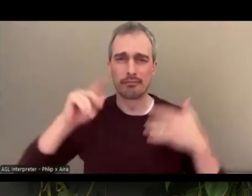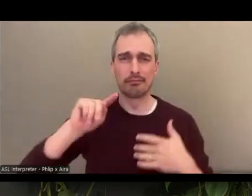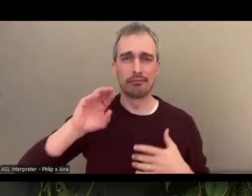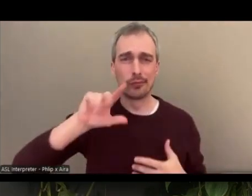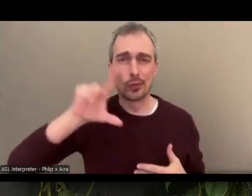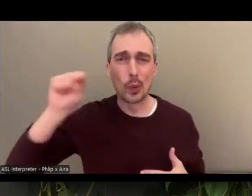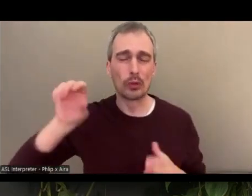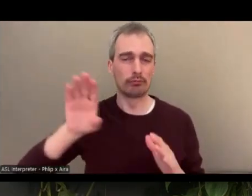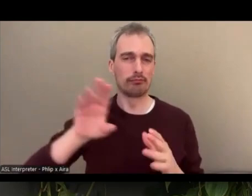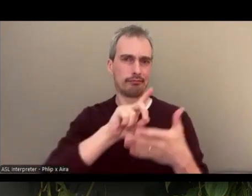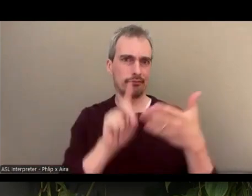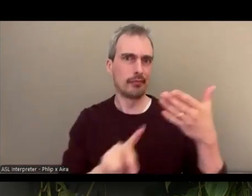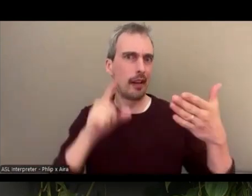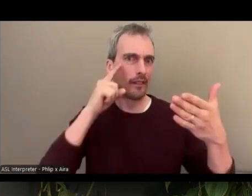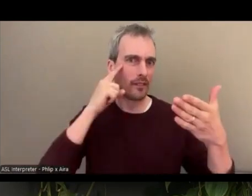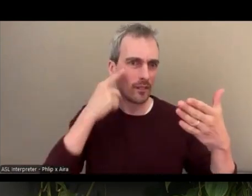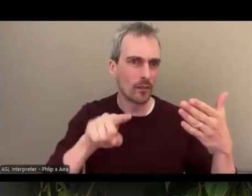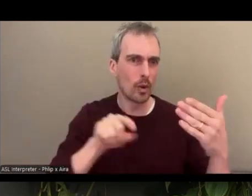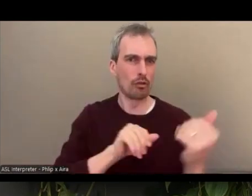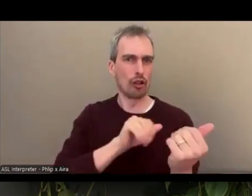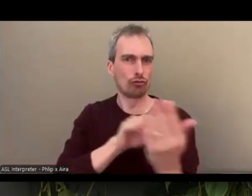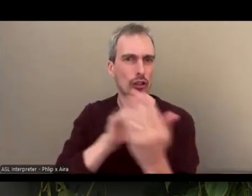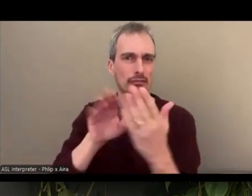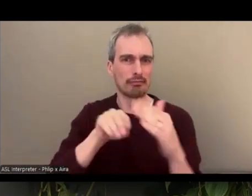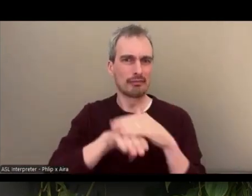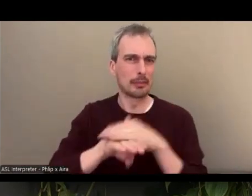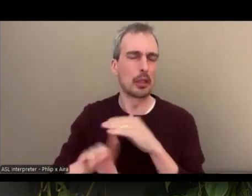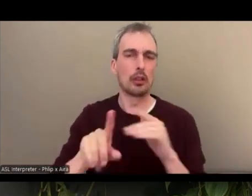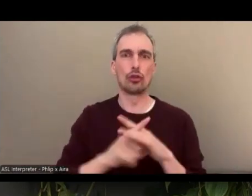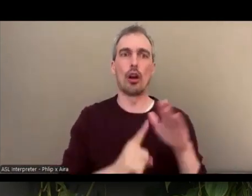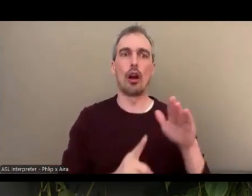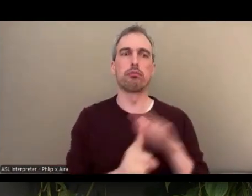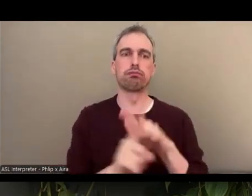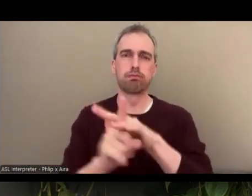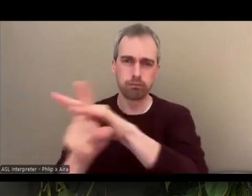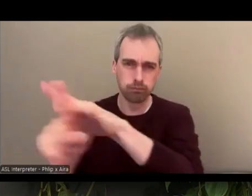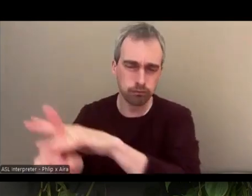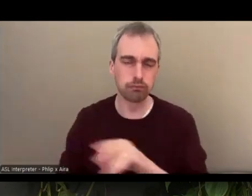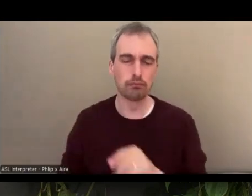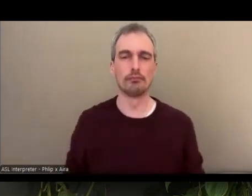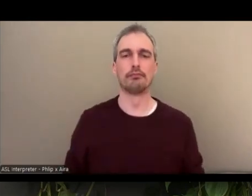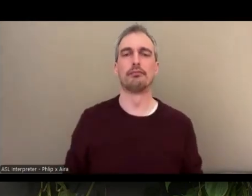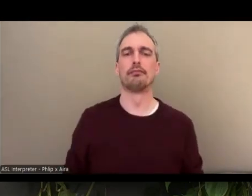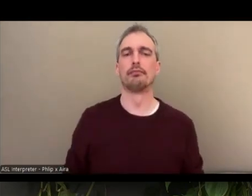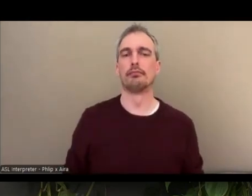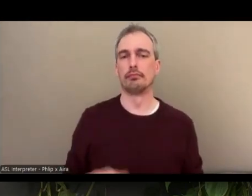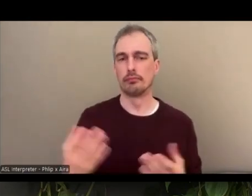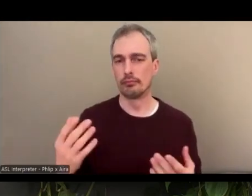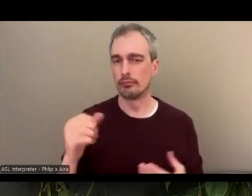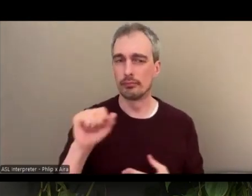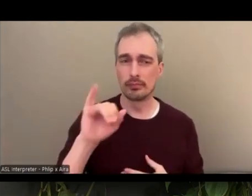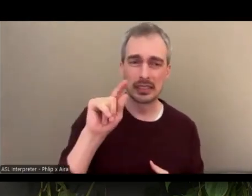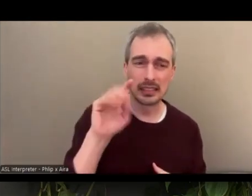started appearing over the last few years, including Axe-core by Deque, Site Scanner by Evinced, and others.